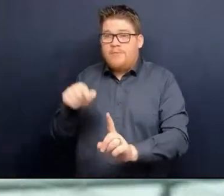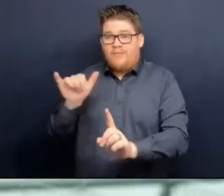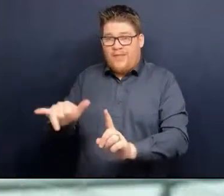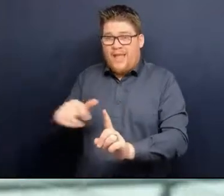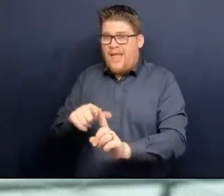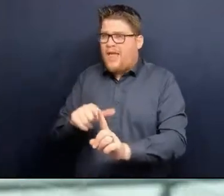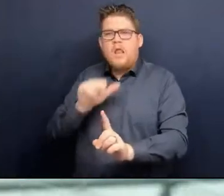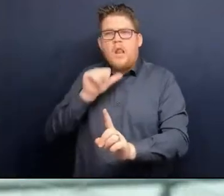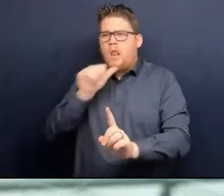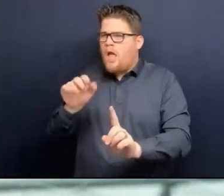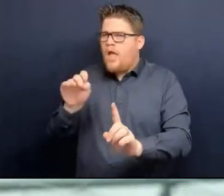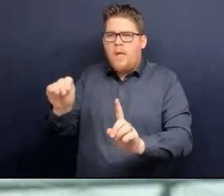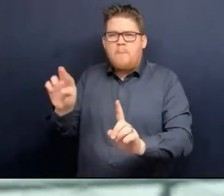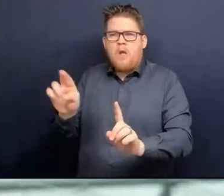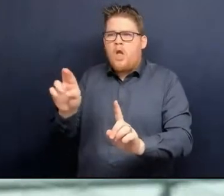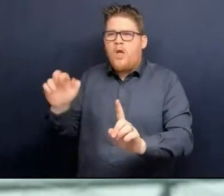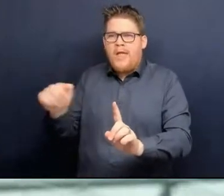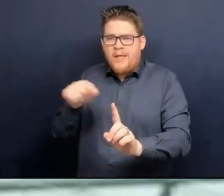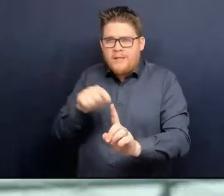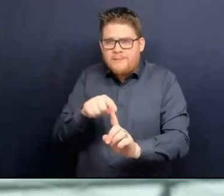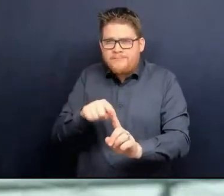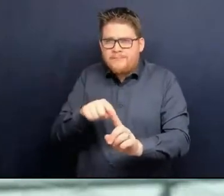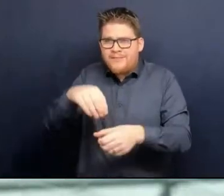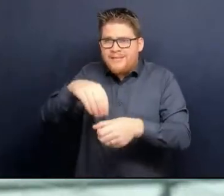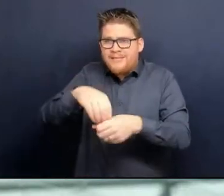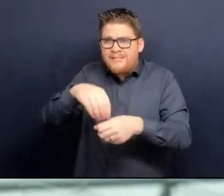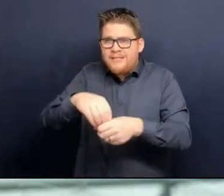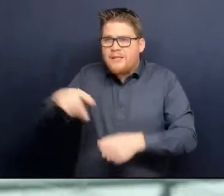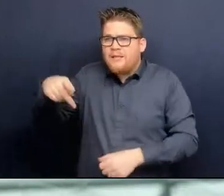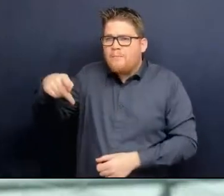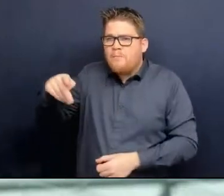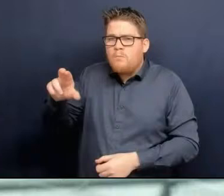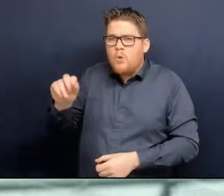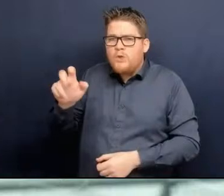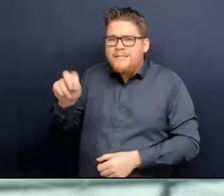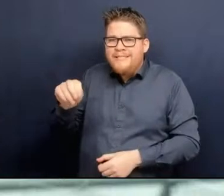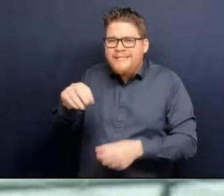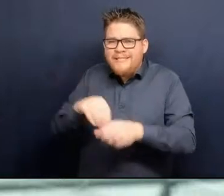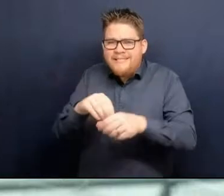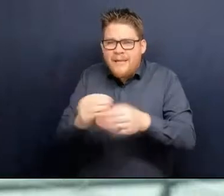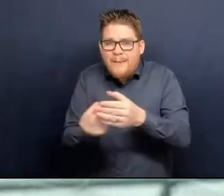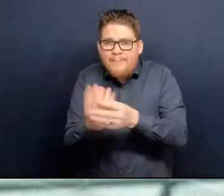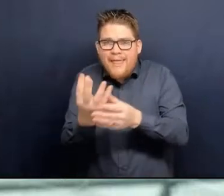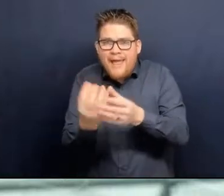immune system, so it's different from the MRNA vaccines. Where